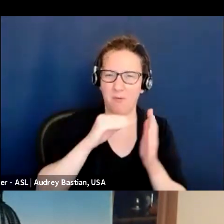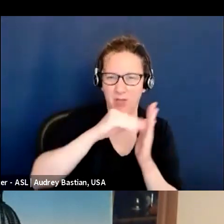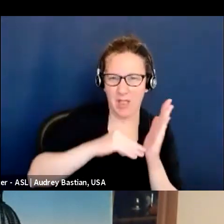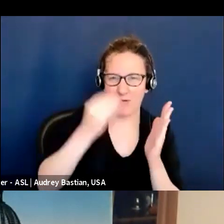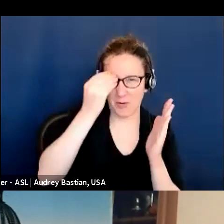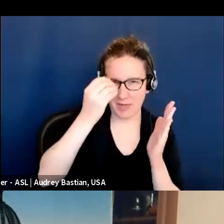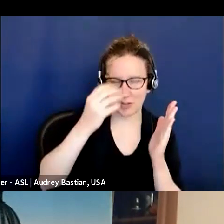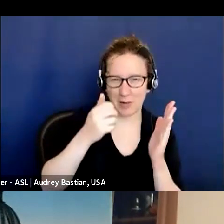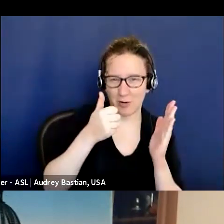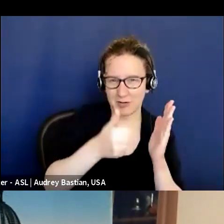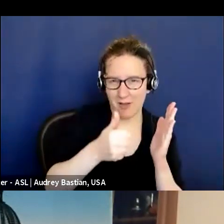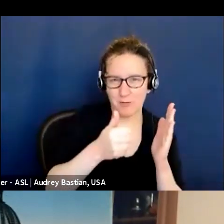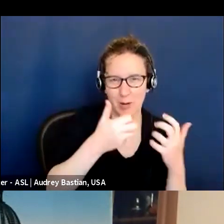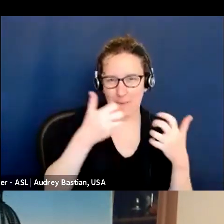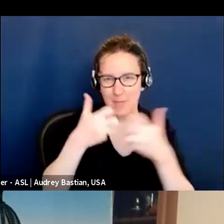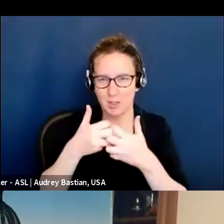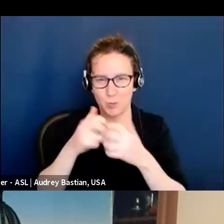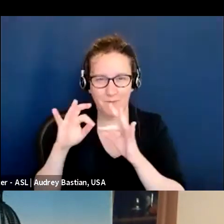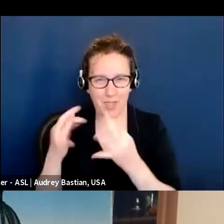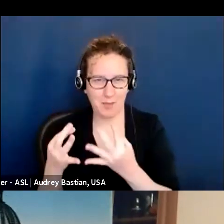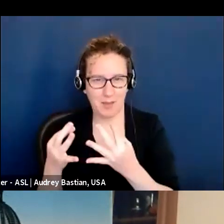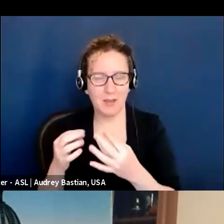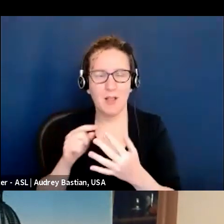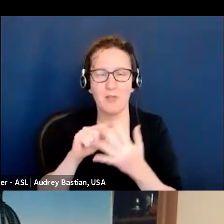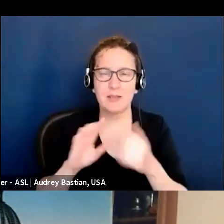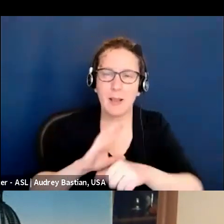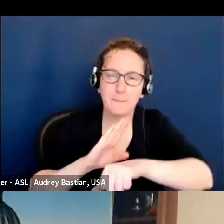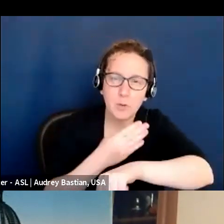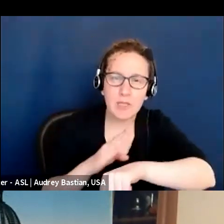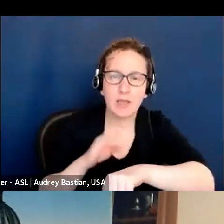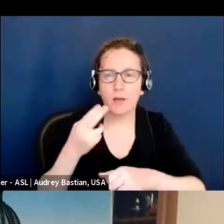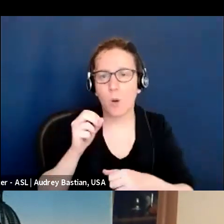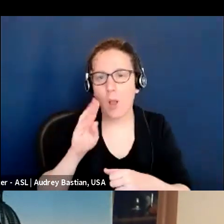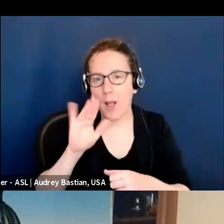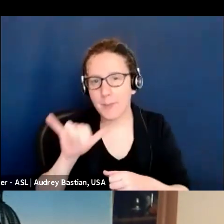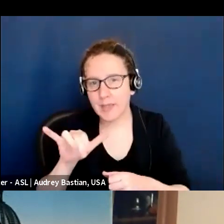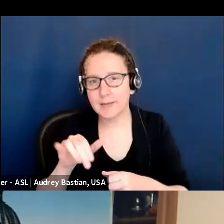to match you up with a family some of music or hobby, you get matched with folks that